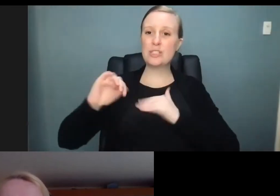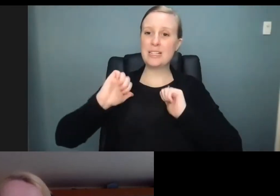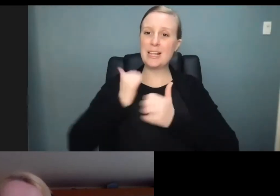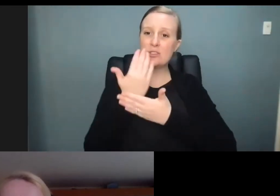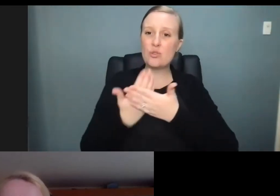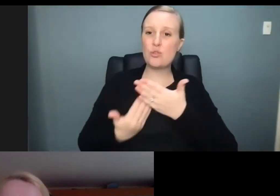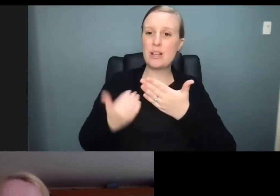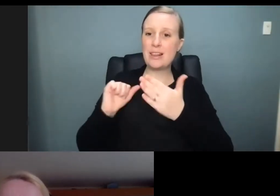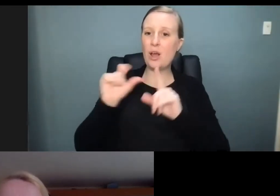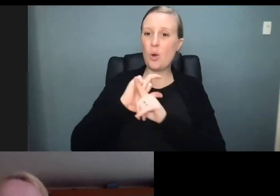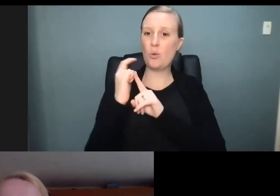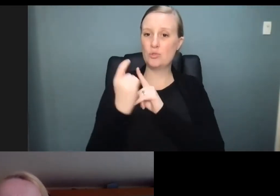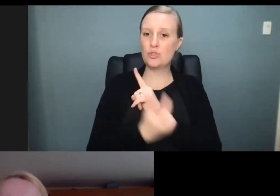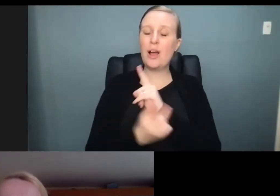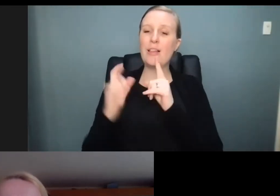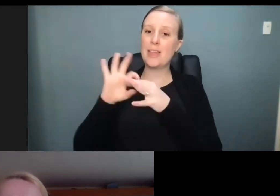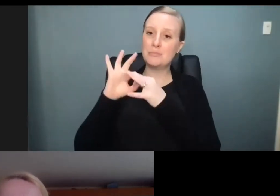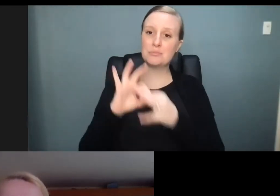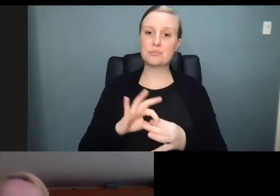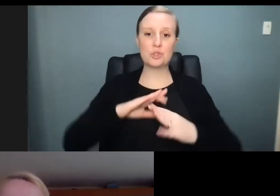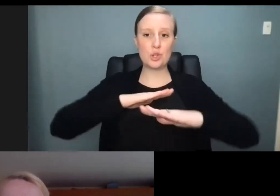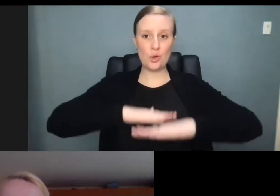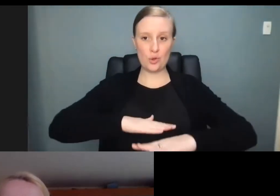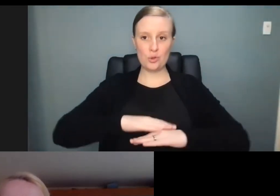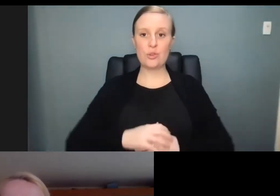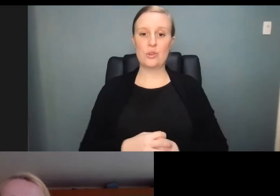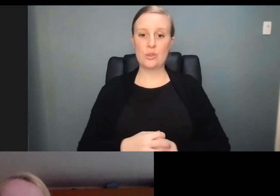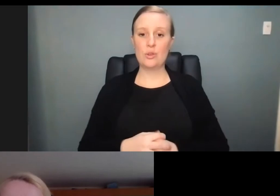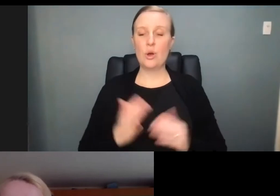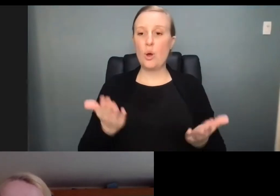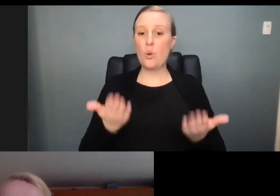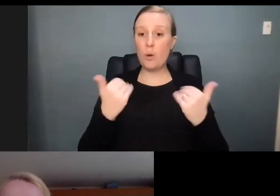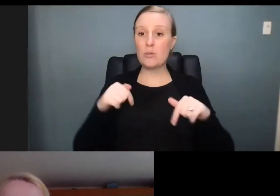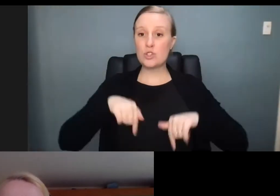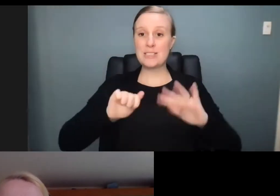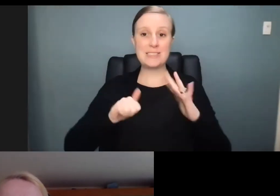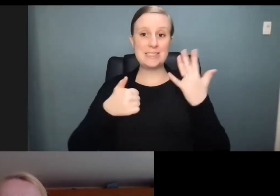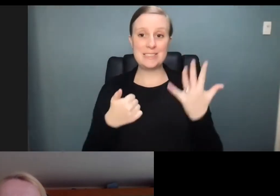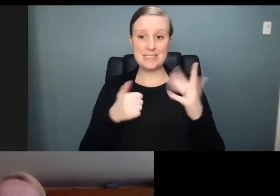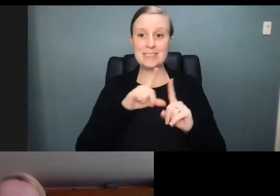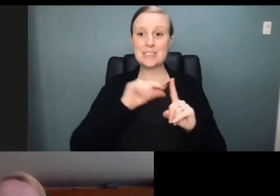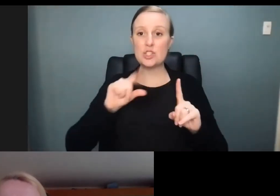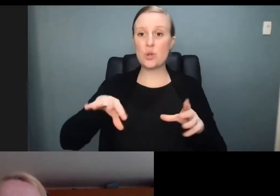sixth Australian Digital Inclusion Index in conjunction with the ARC Centre of Excellence